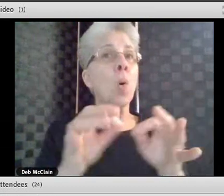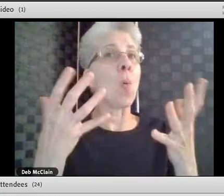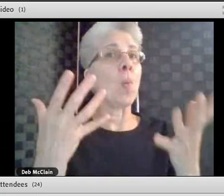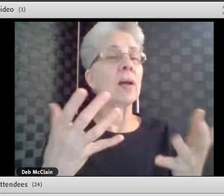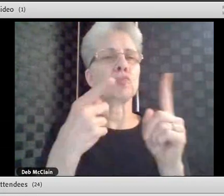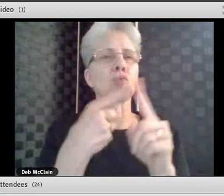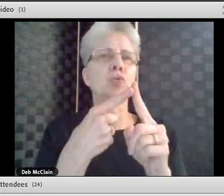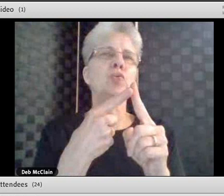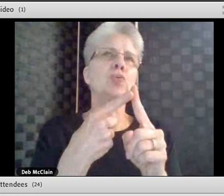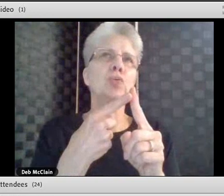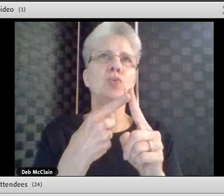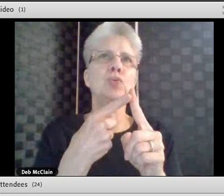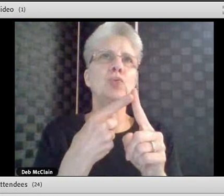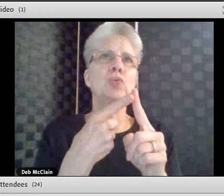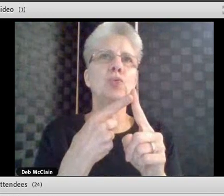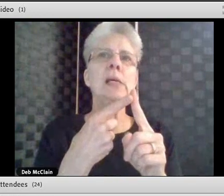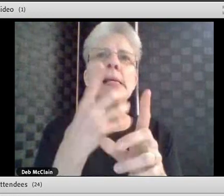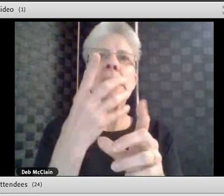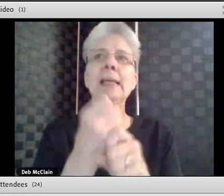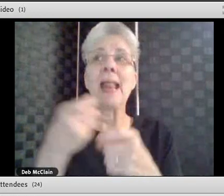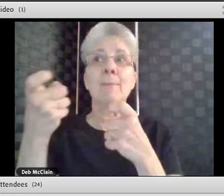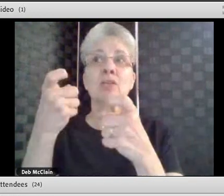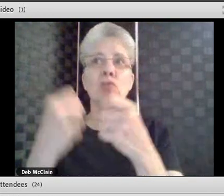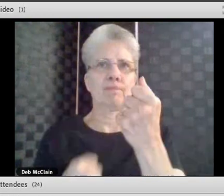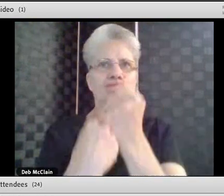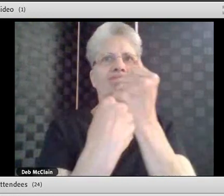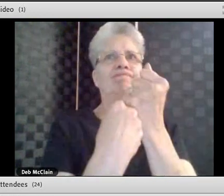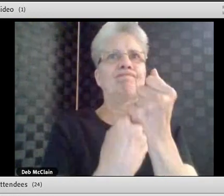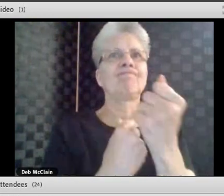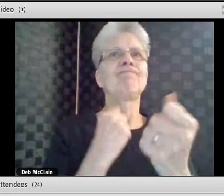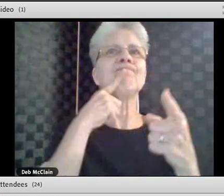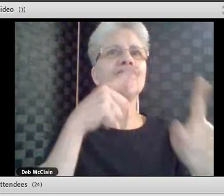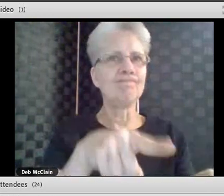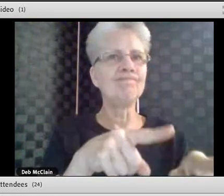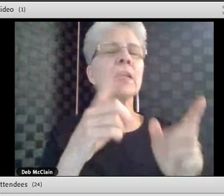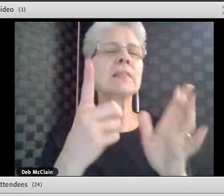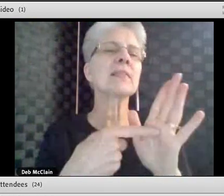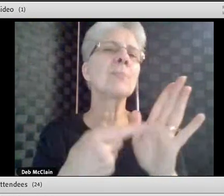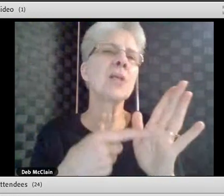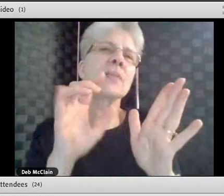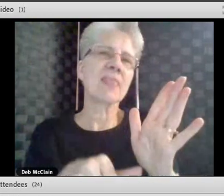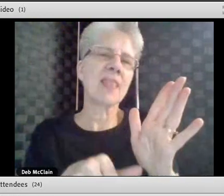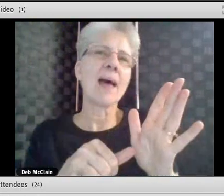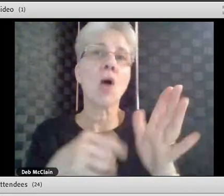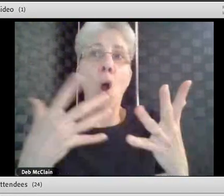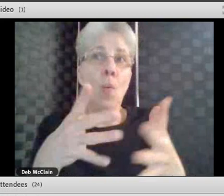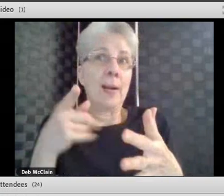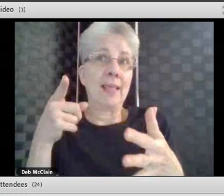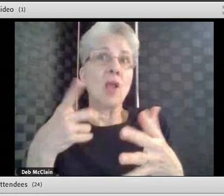The most important thing, too, is to get buy-in from your administration. Sometimes, like I said,